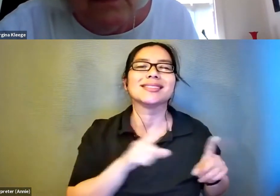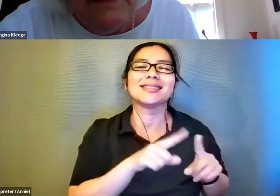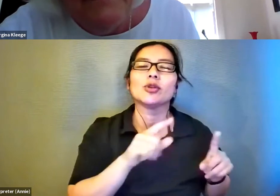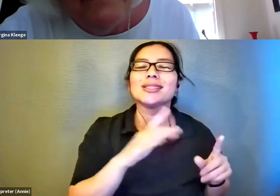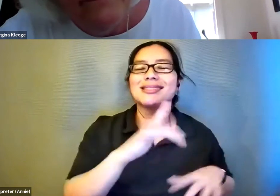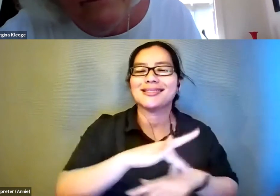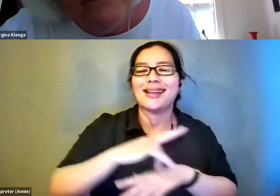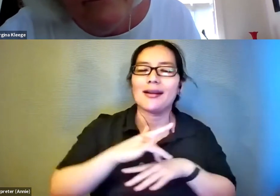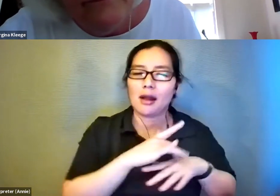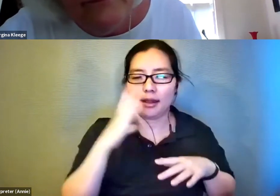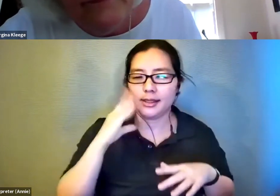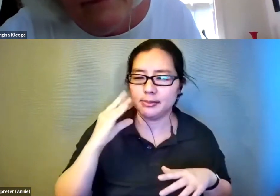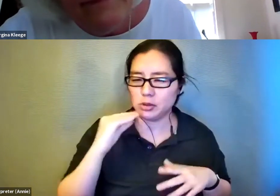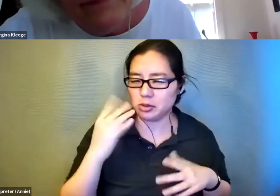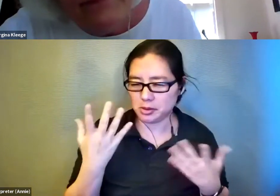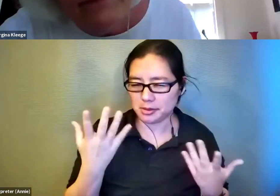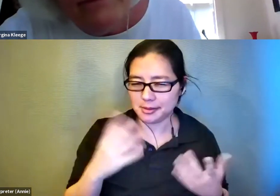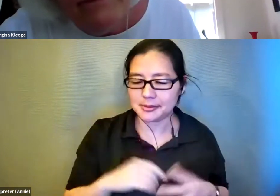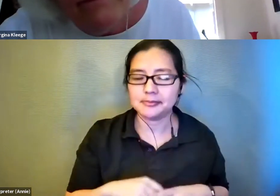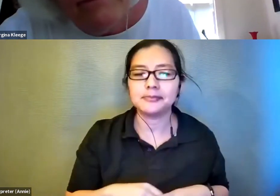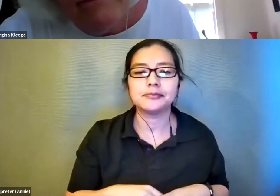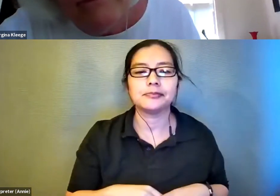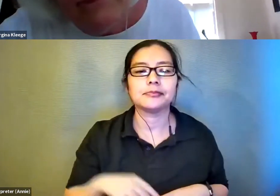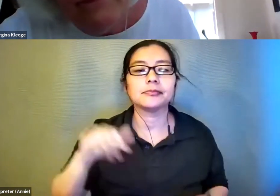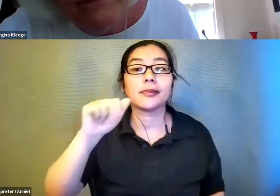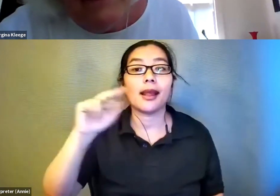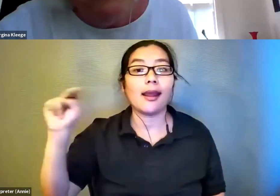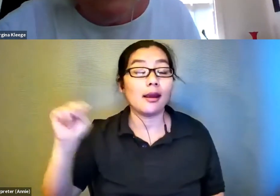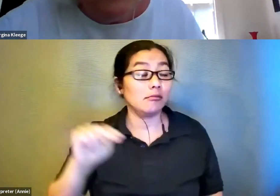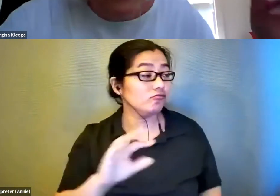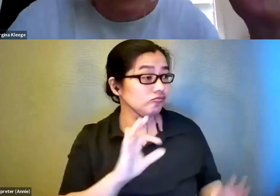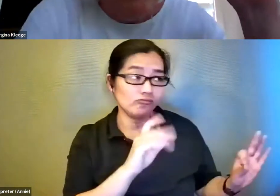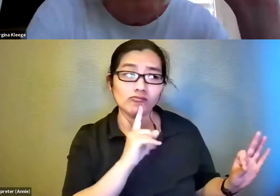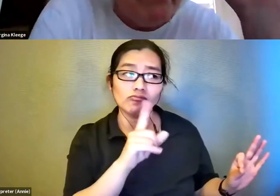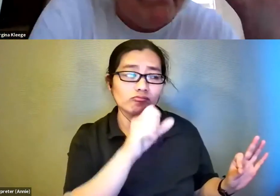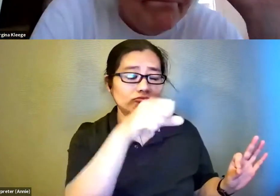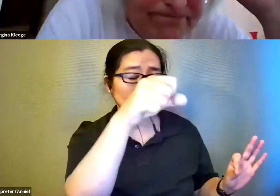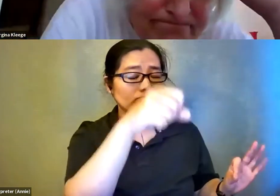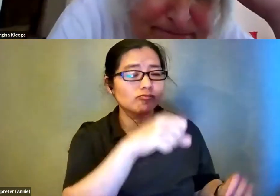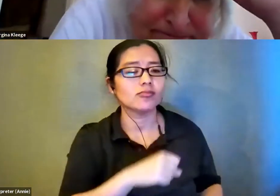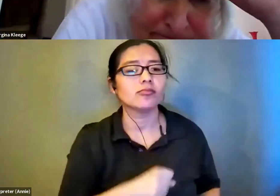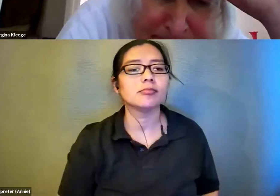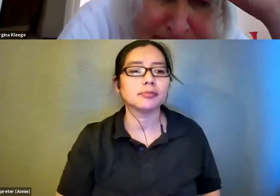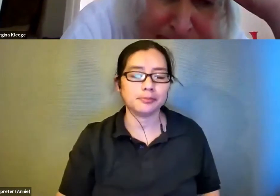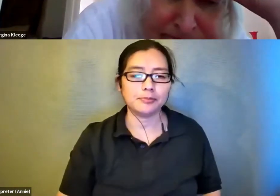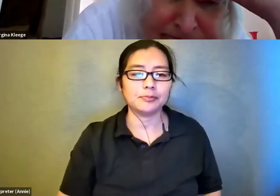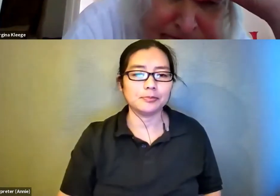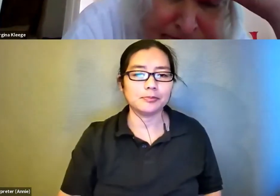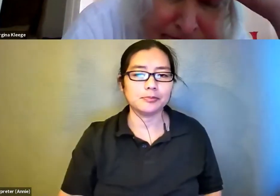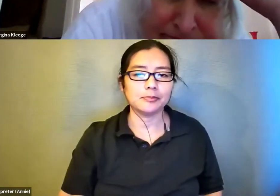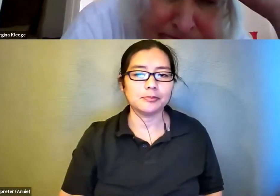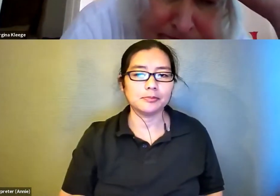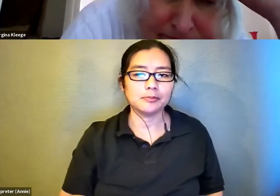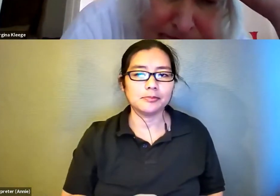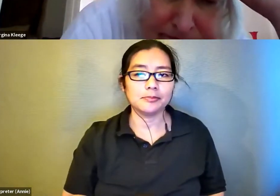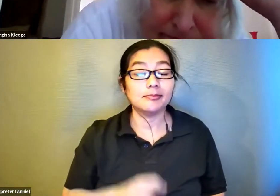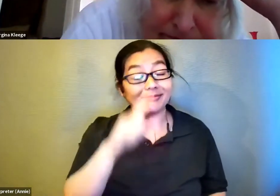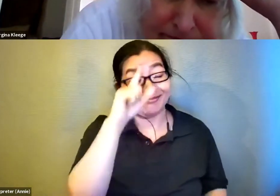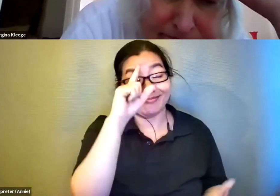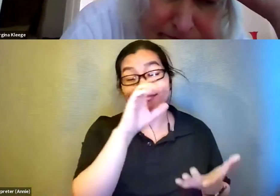Ann Cunningham: Sure. I'd be happy to talk about that. I really believe that you can experience